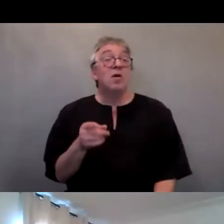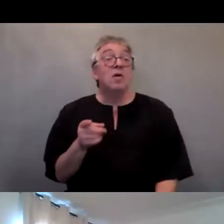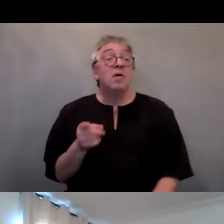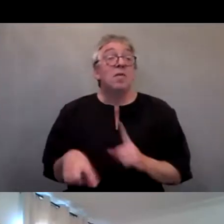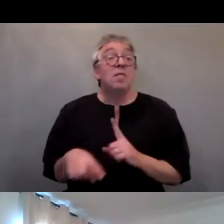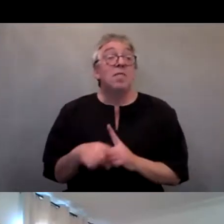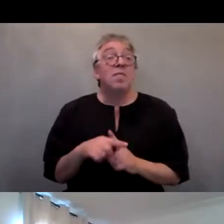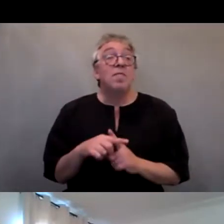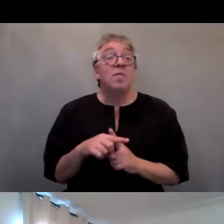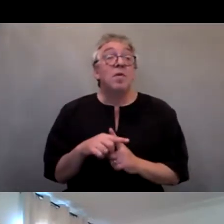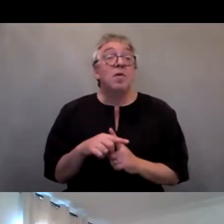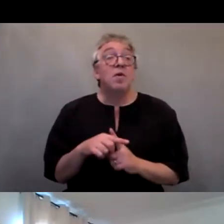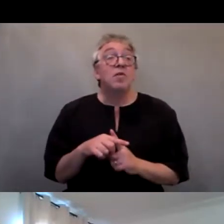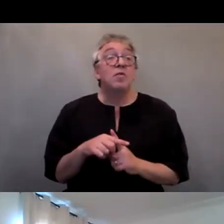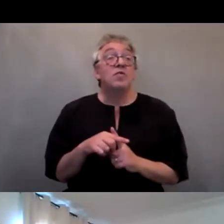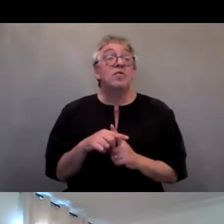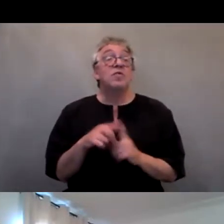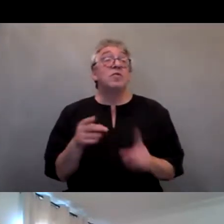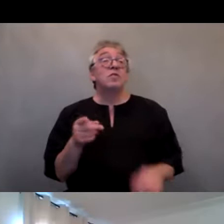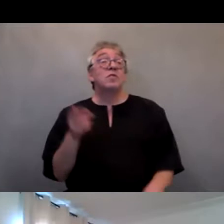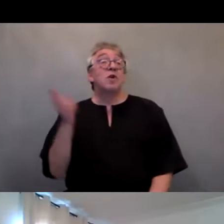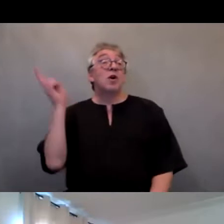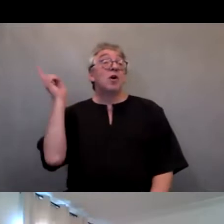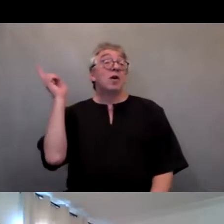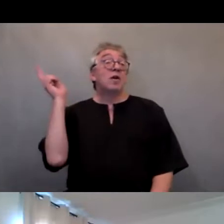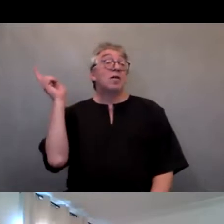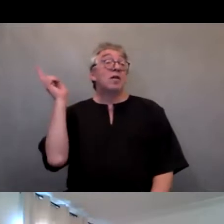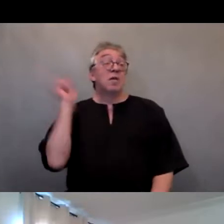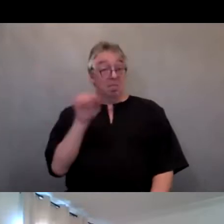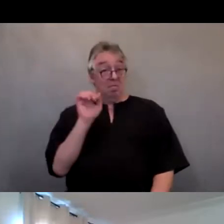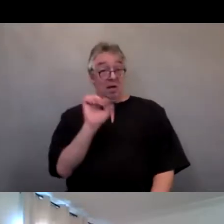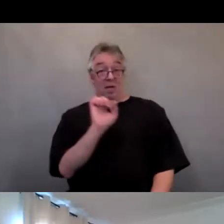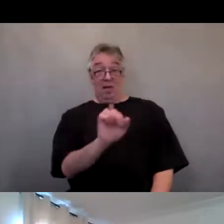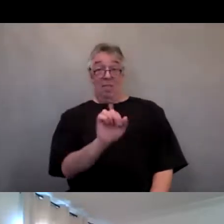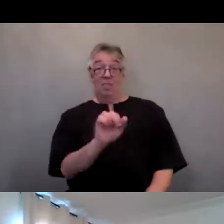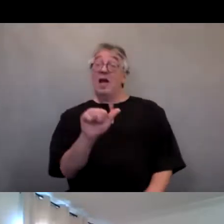research modifying the cochlear implant output to